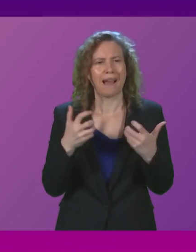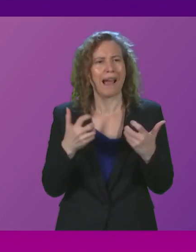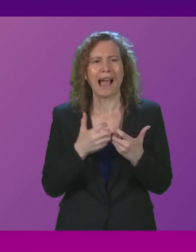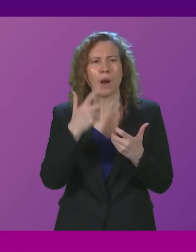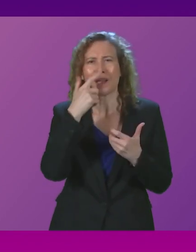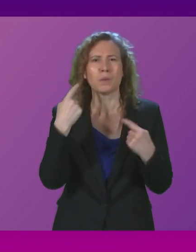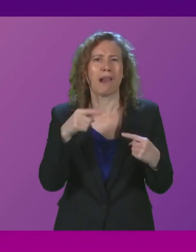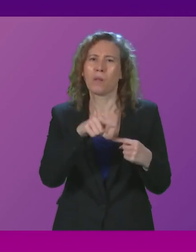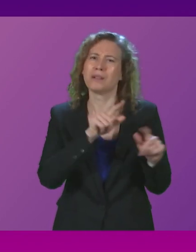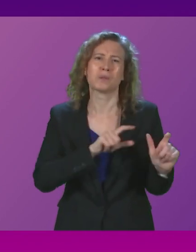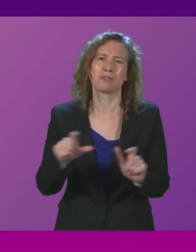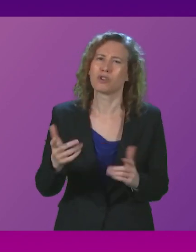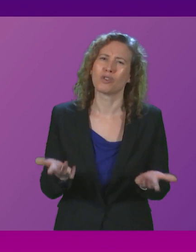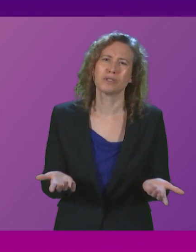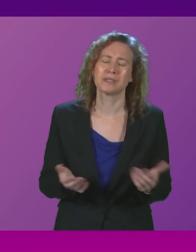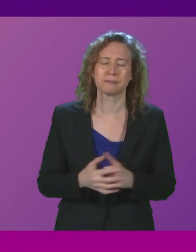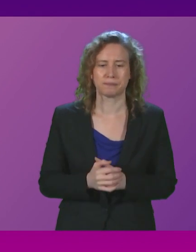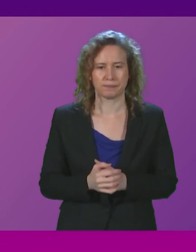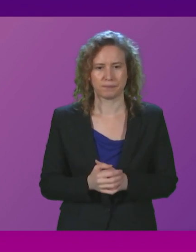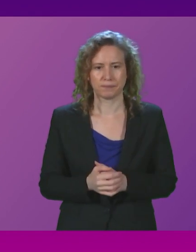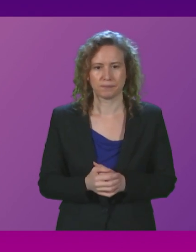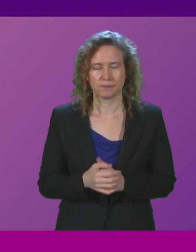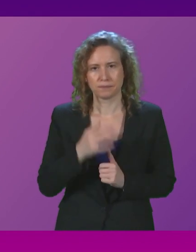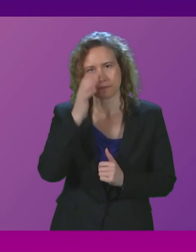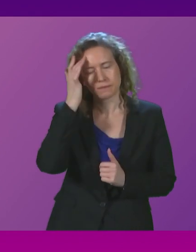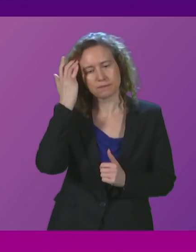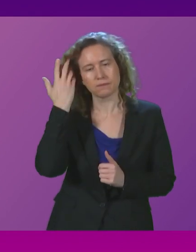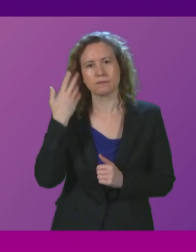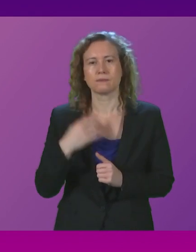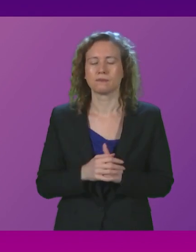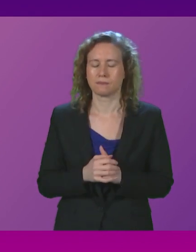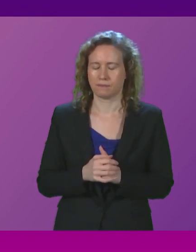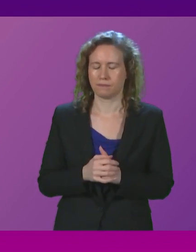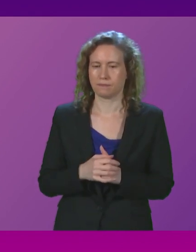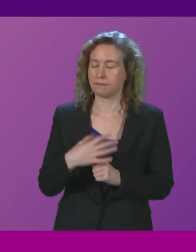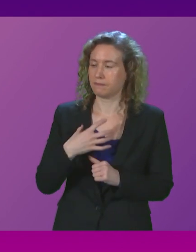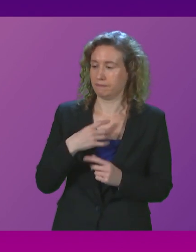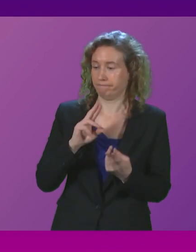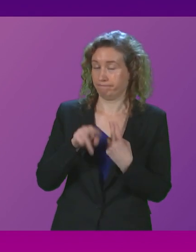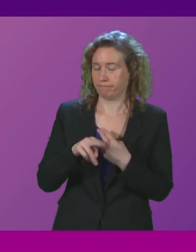this to continue ” We are not allowing this to continue.